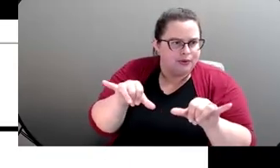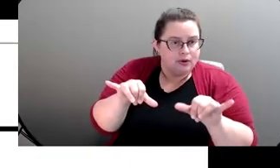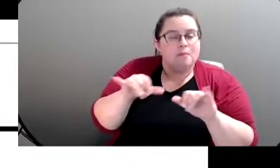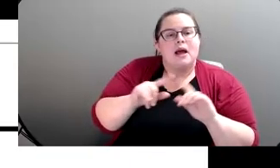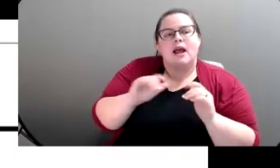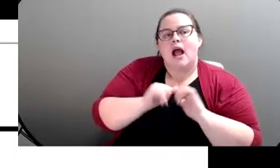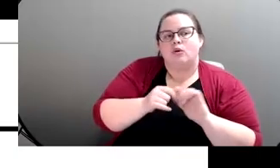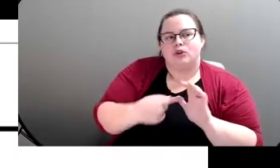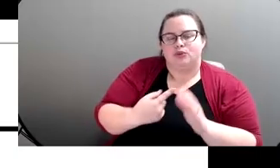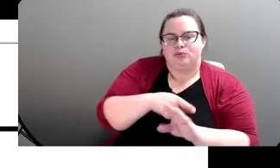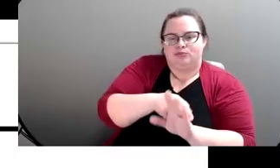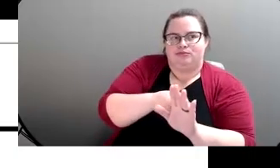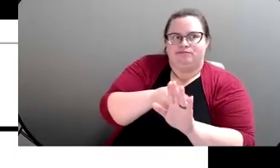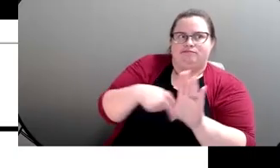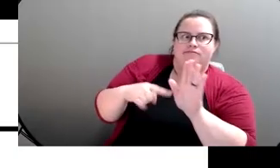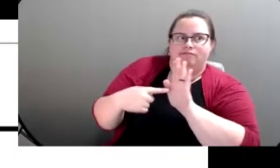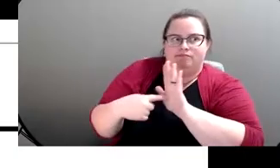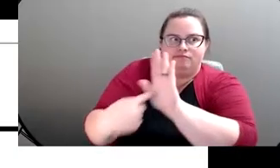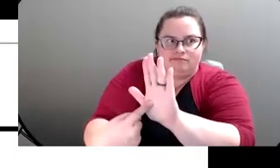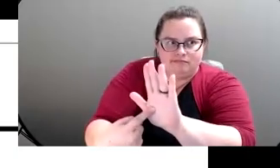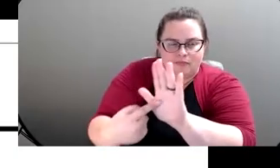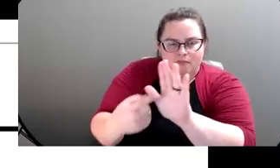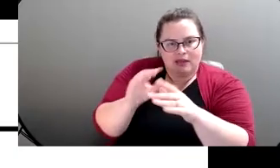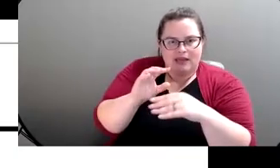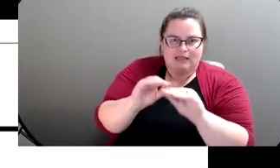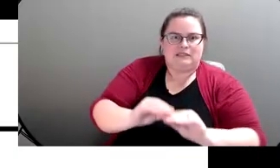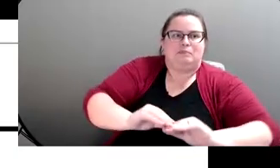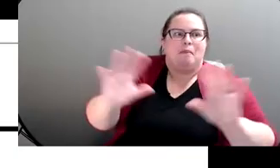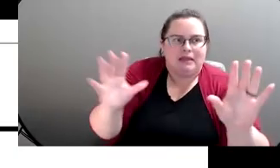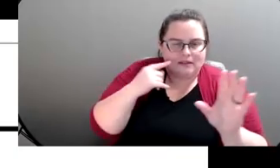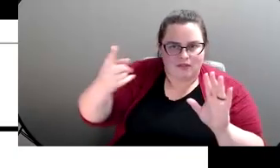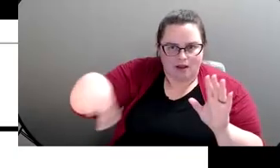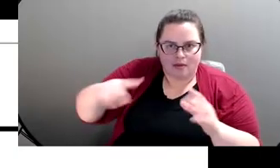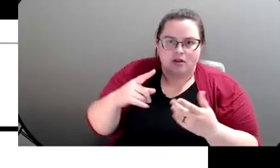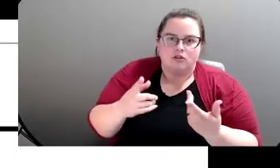What are some of the things that you would say, in a communication plan,